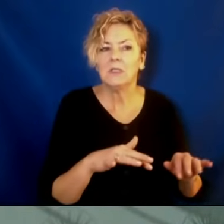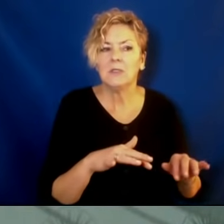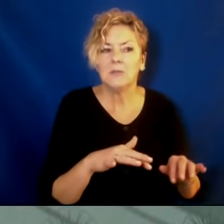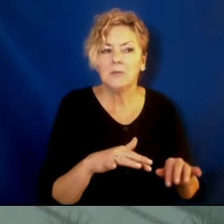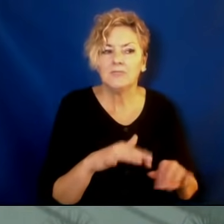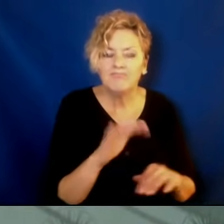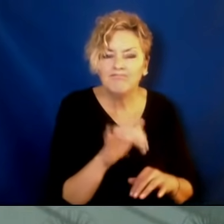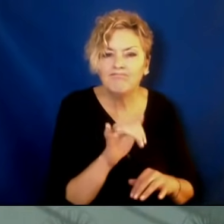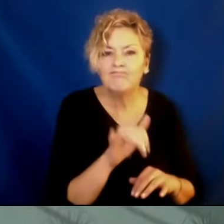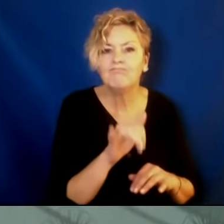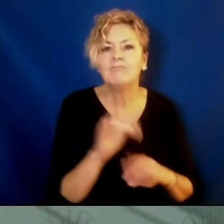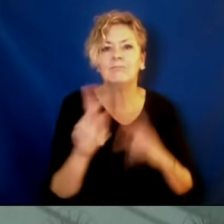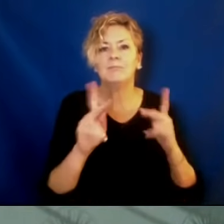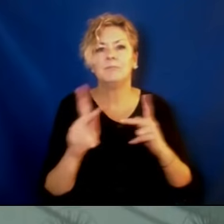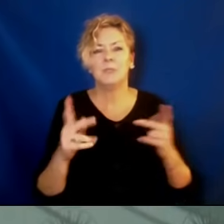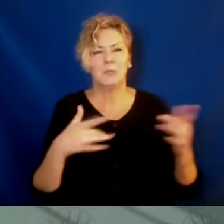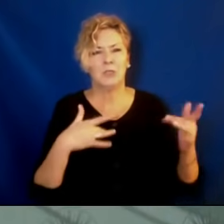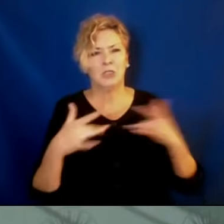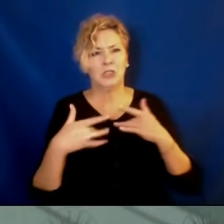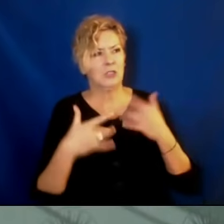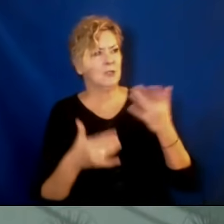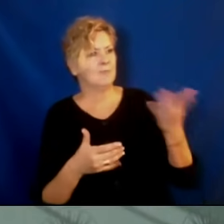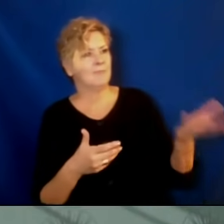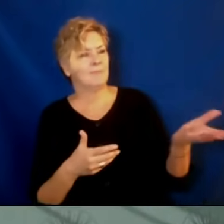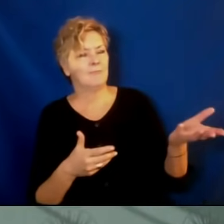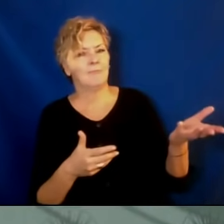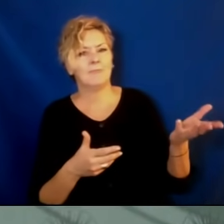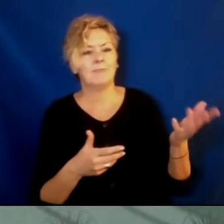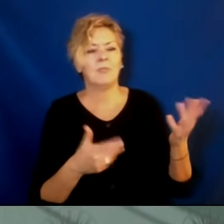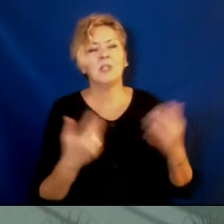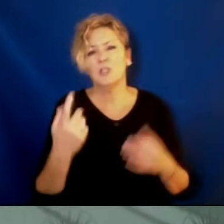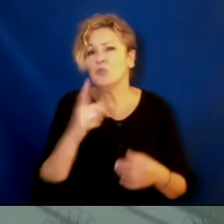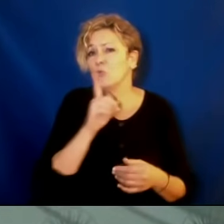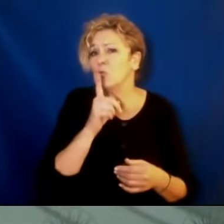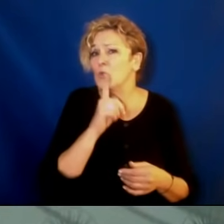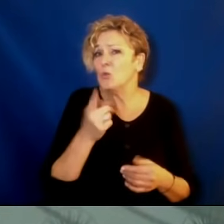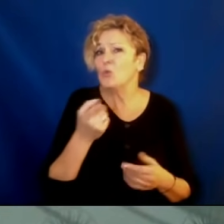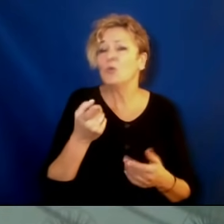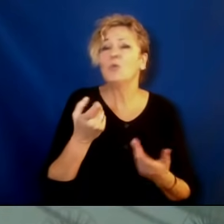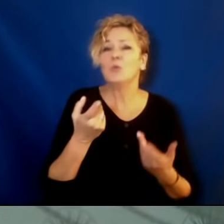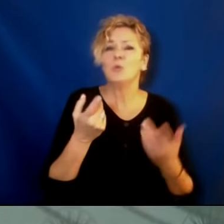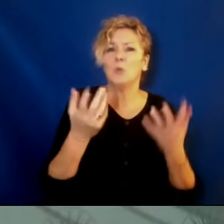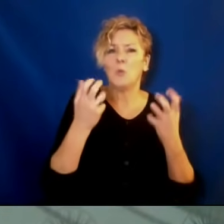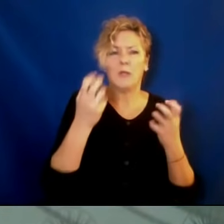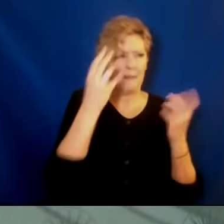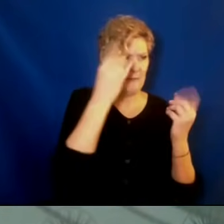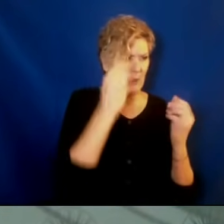around the third week in March when there appeared to be a lot of people in English pay